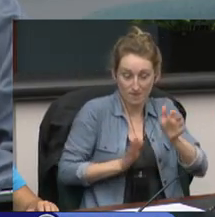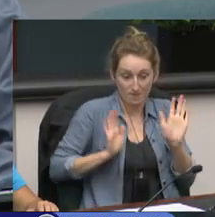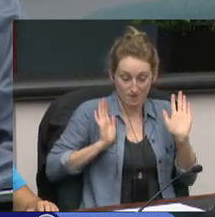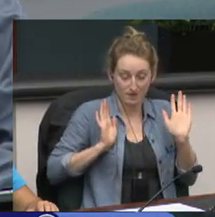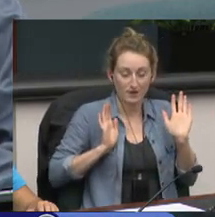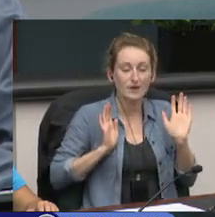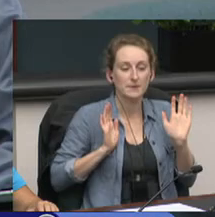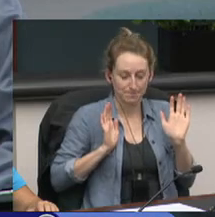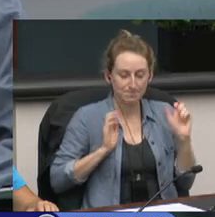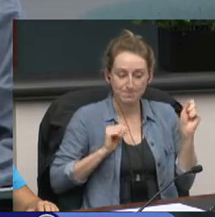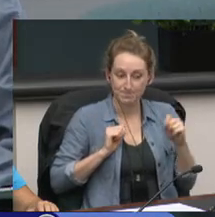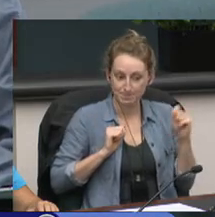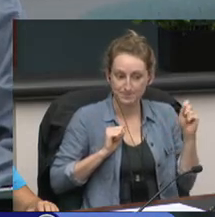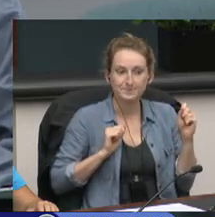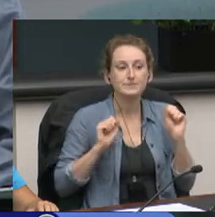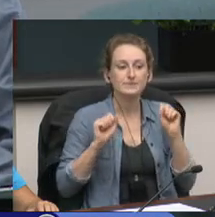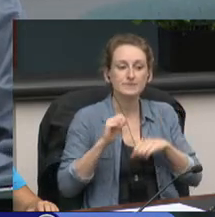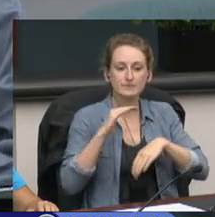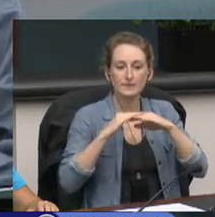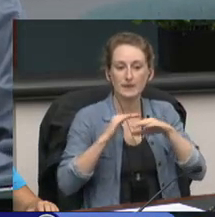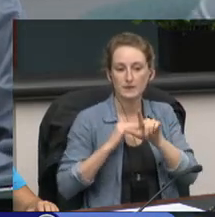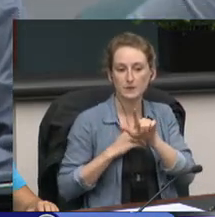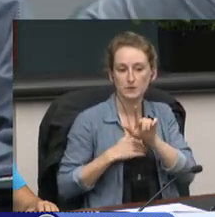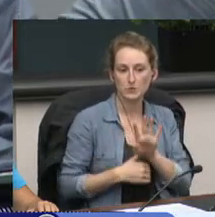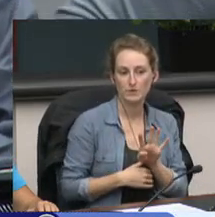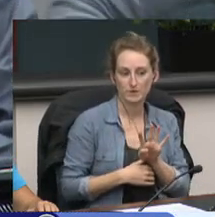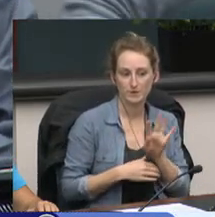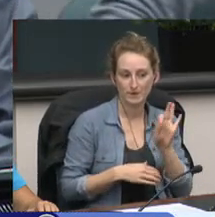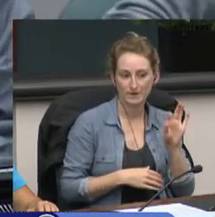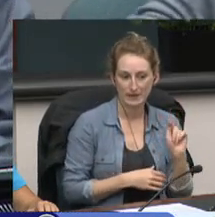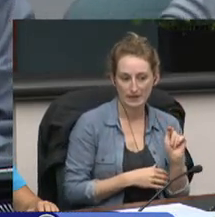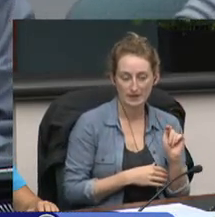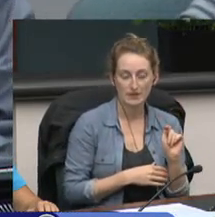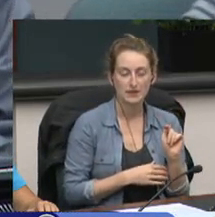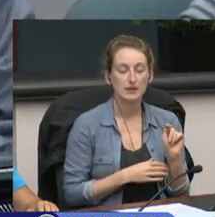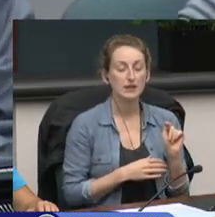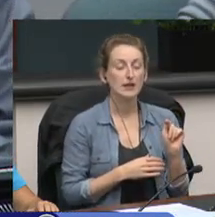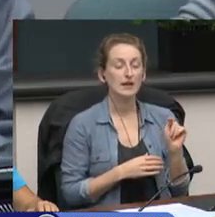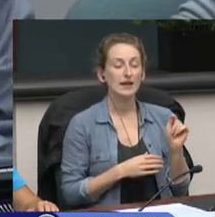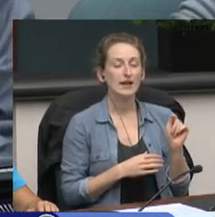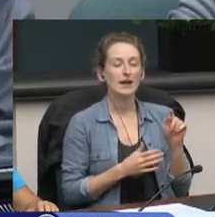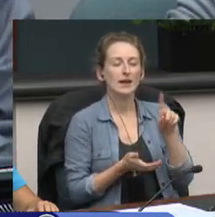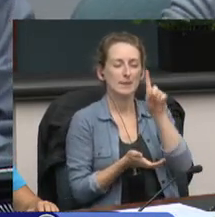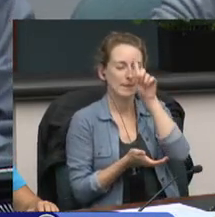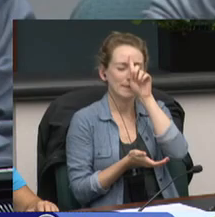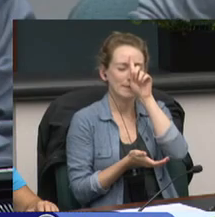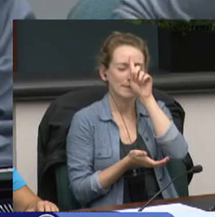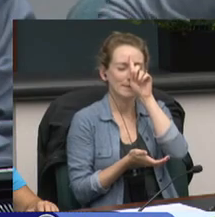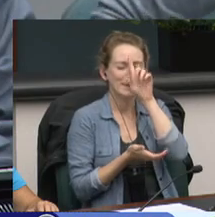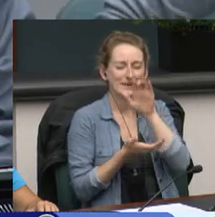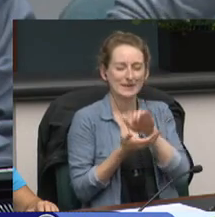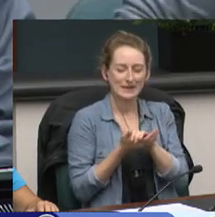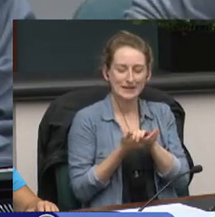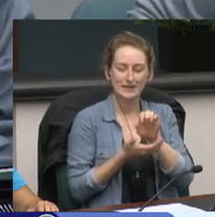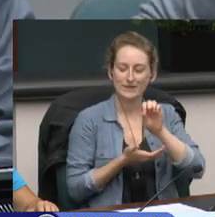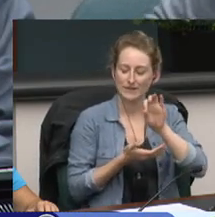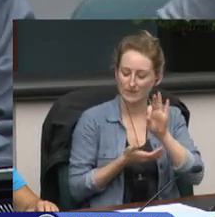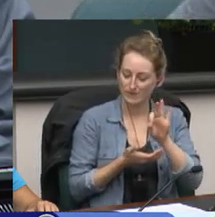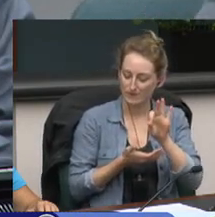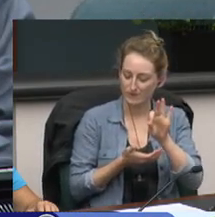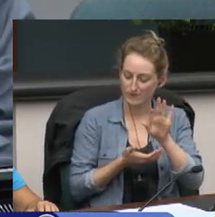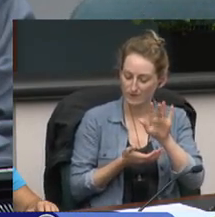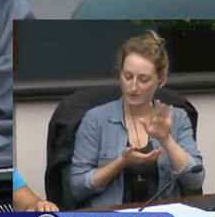you can get 24 there is a I believe there if you do the sustainability you